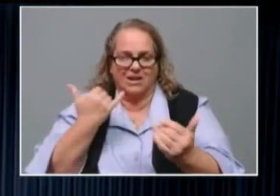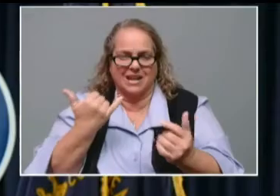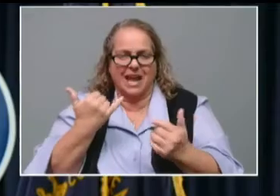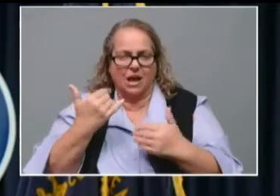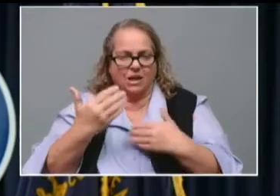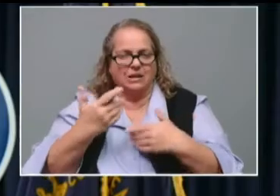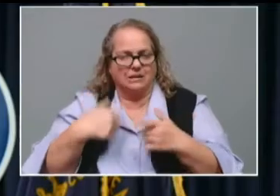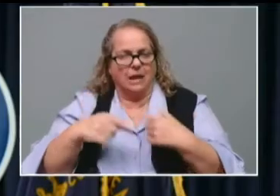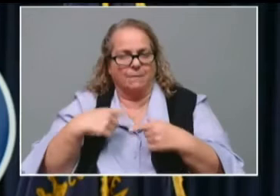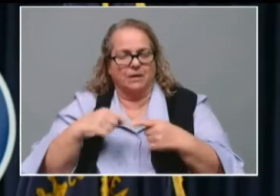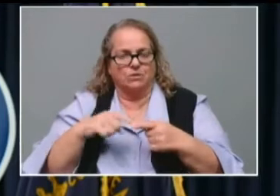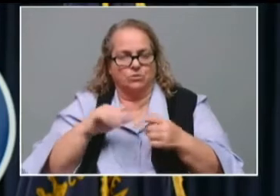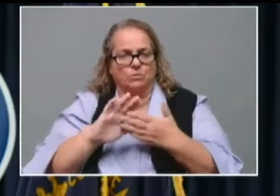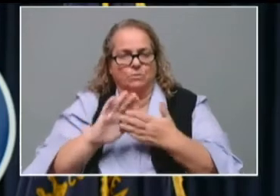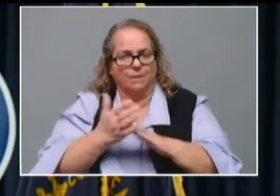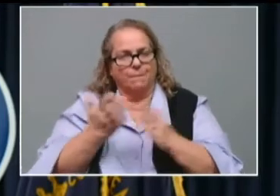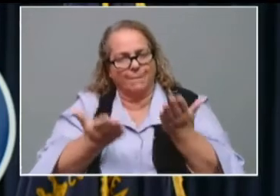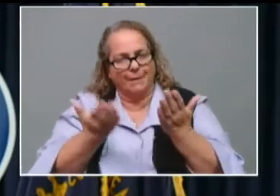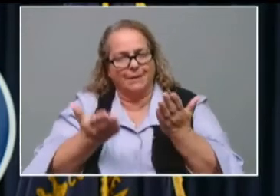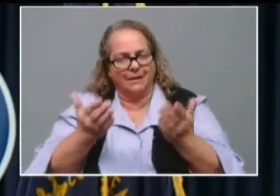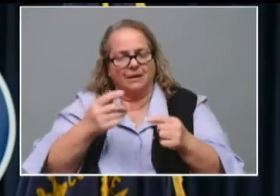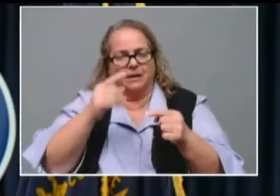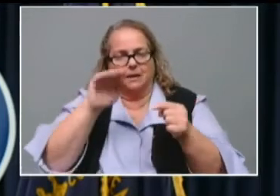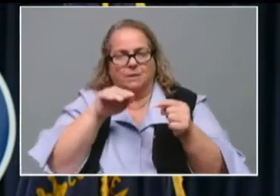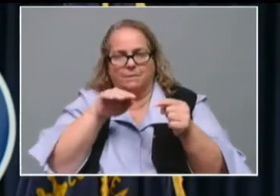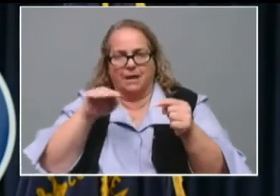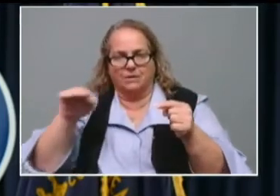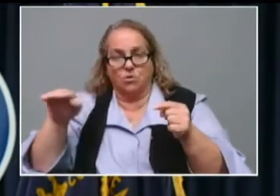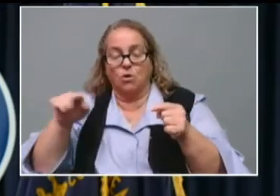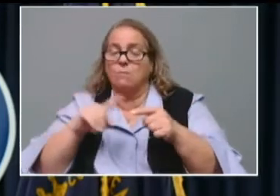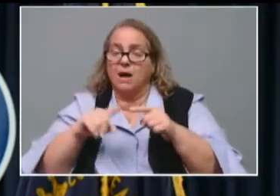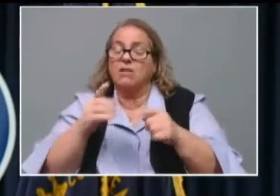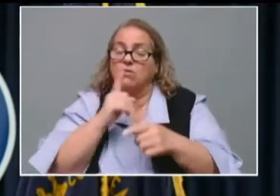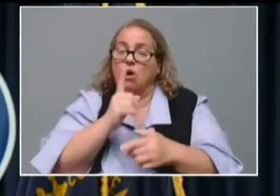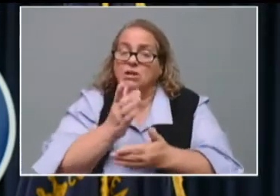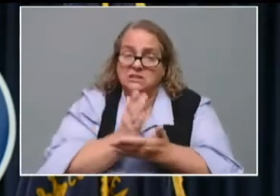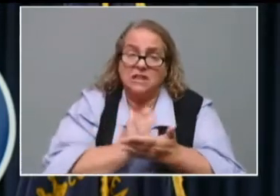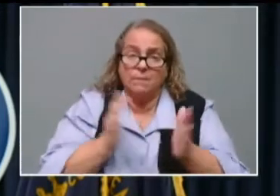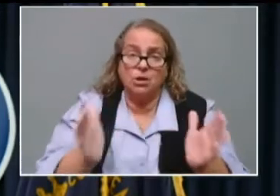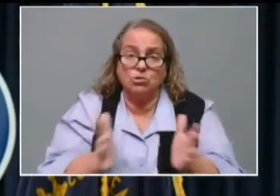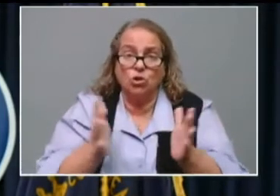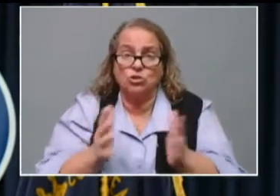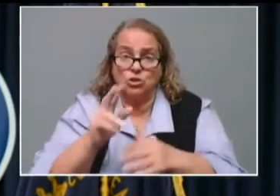encouraging news on, on vaccinations here in a minute. Uh, to to keep doing